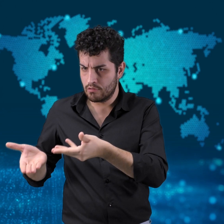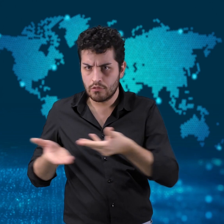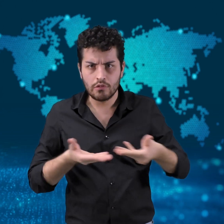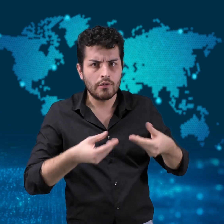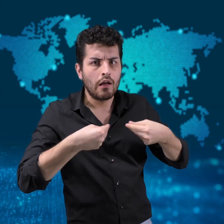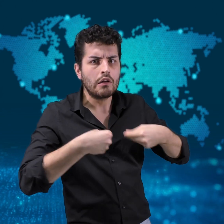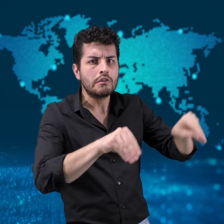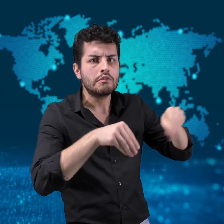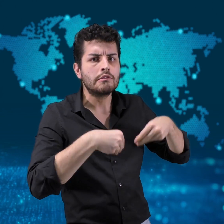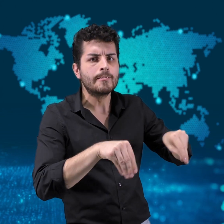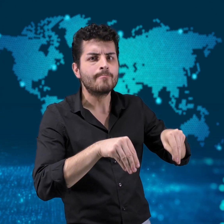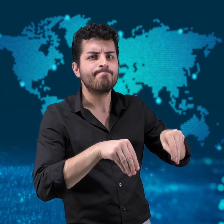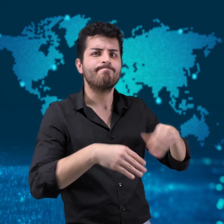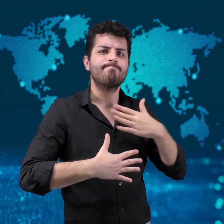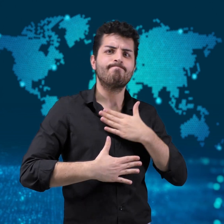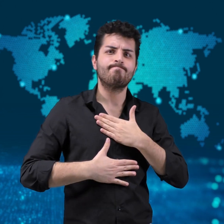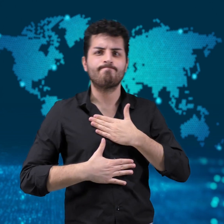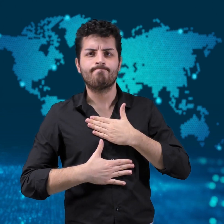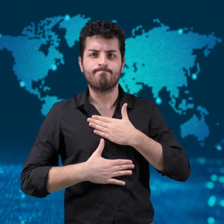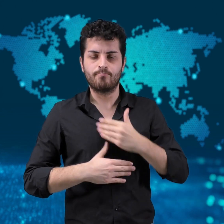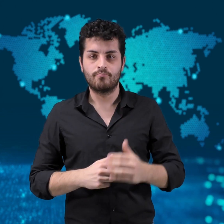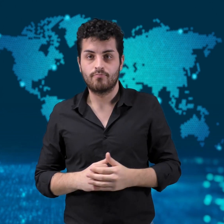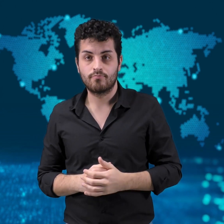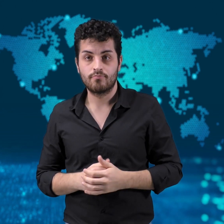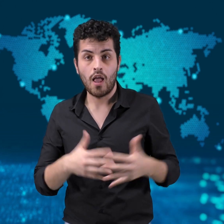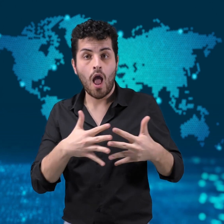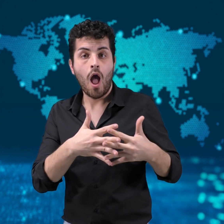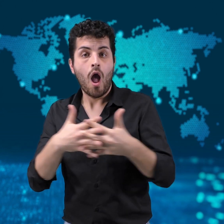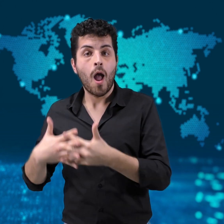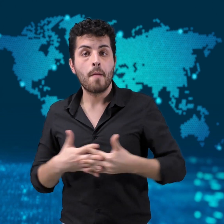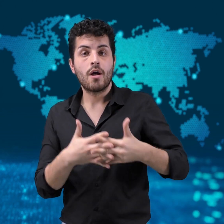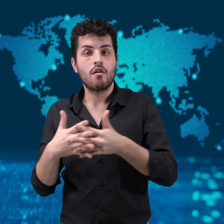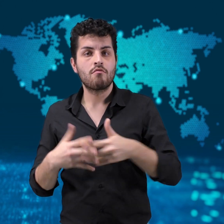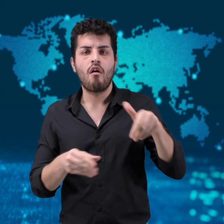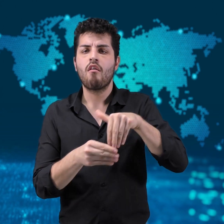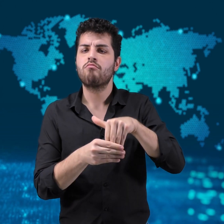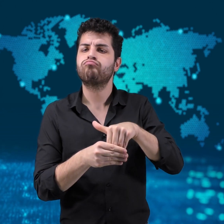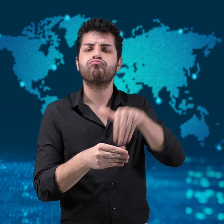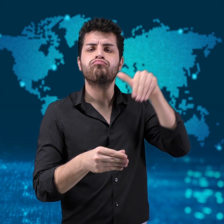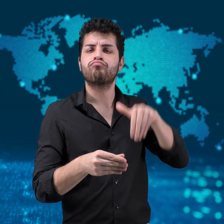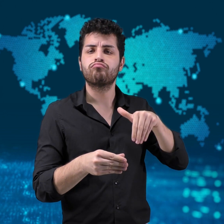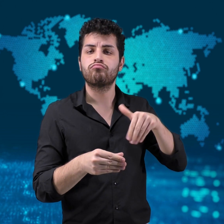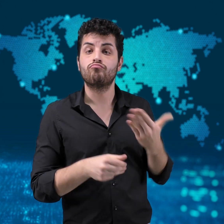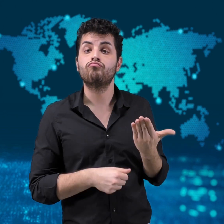cheap Chinese goods entering the country.